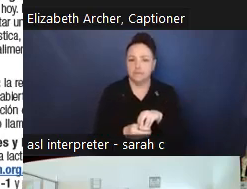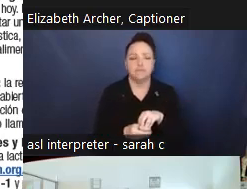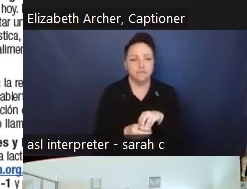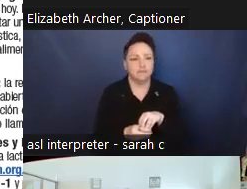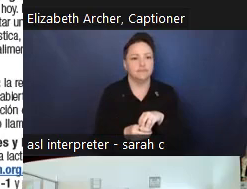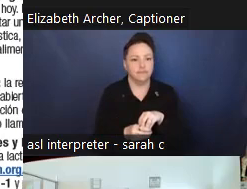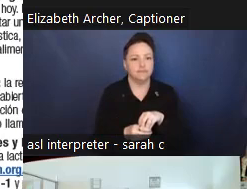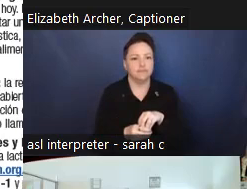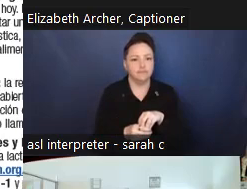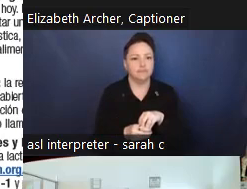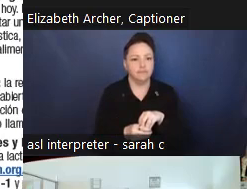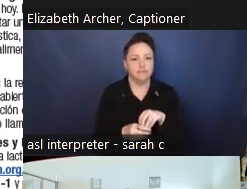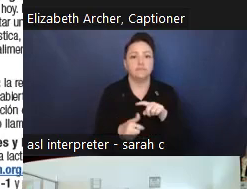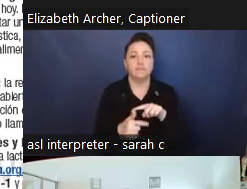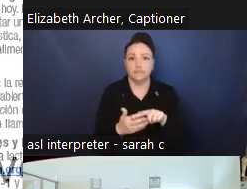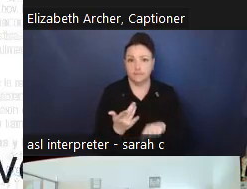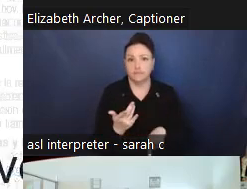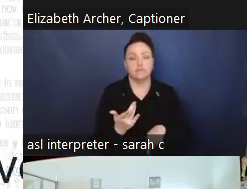being called on more and more. And finally